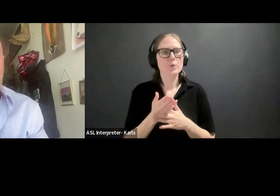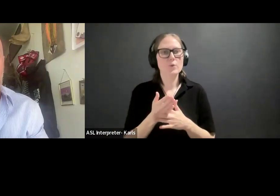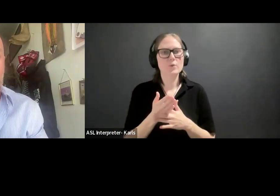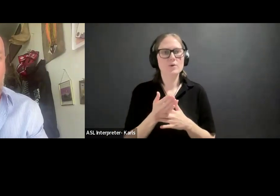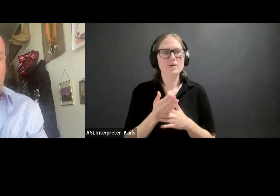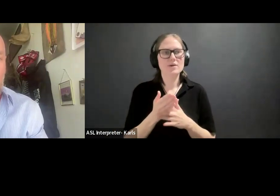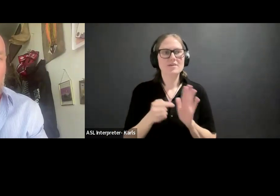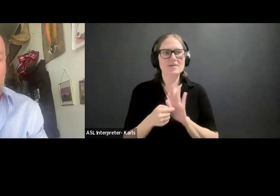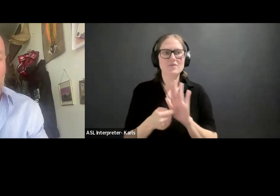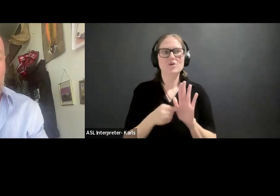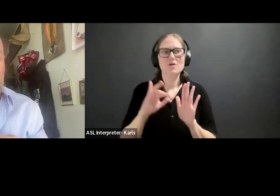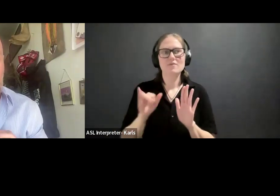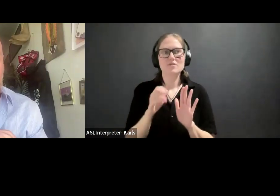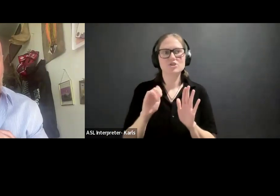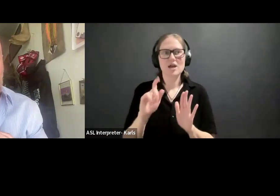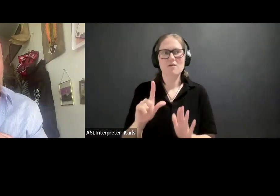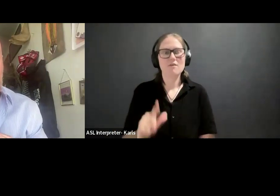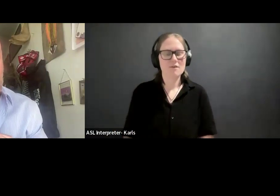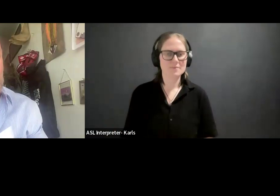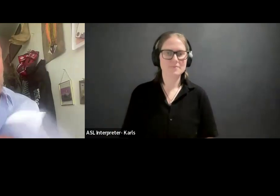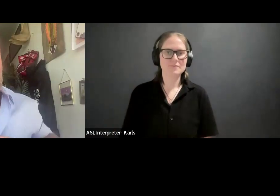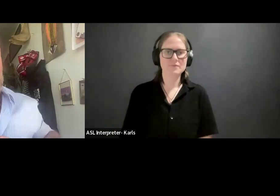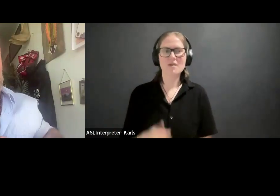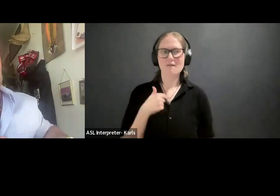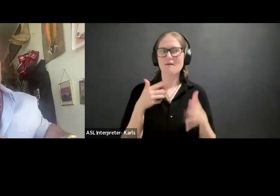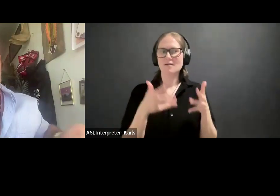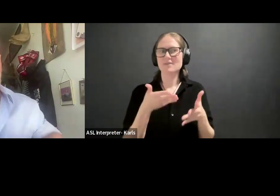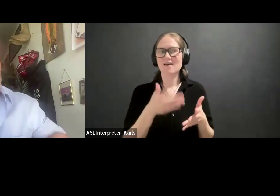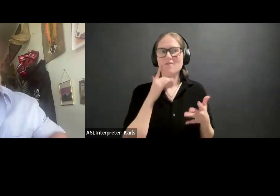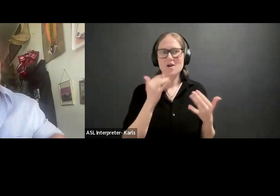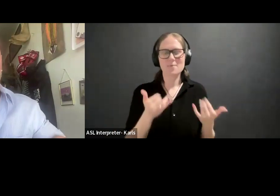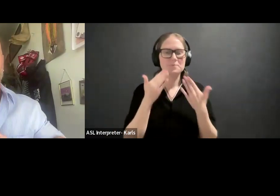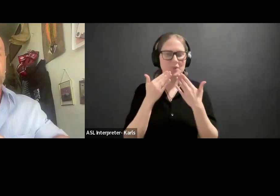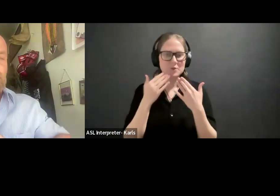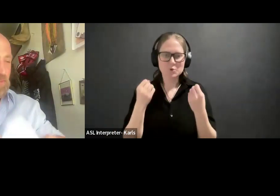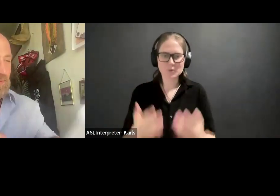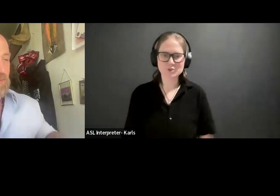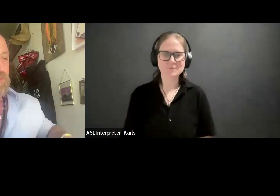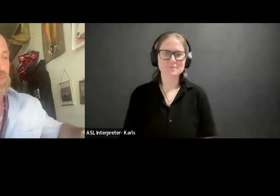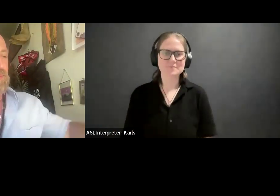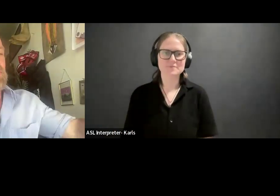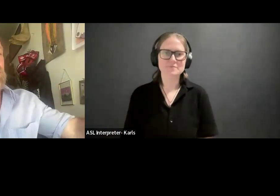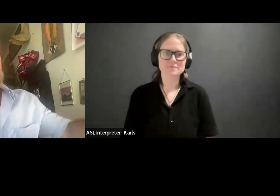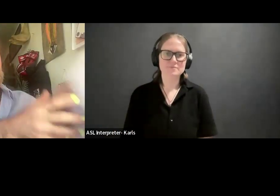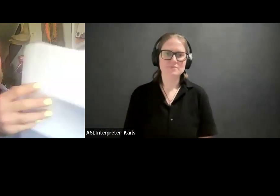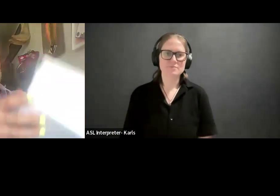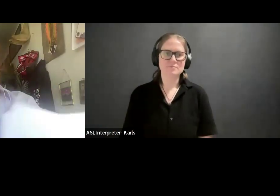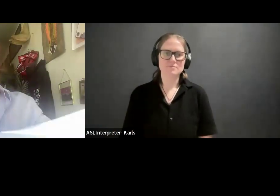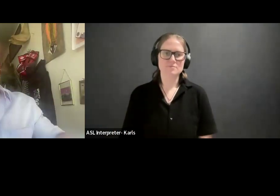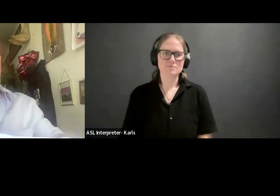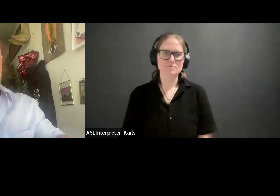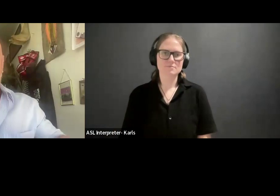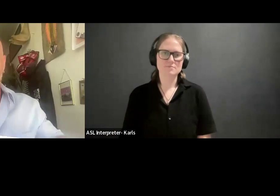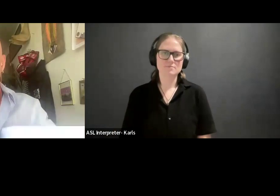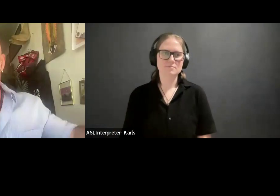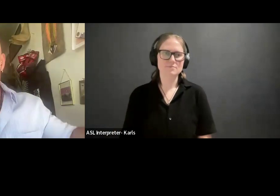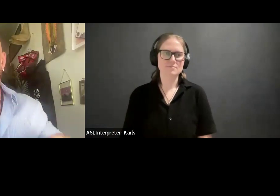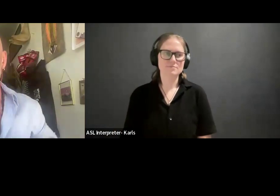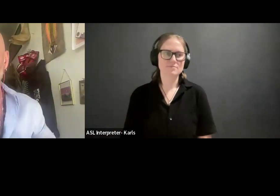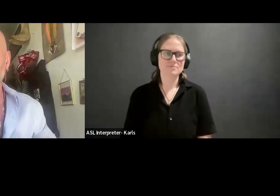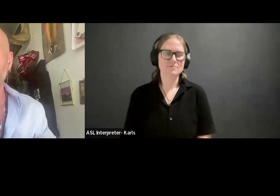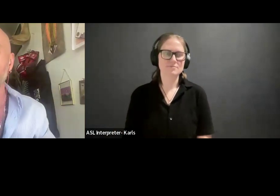the Jackal. And I will leave it there for now. Thank you so much.